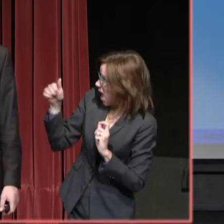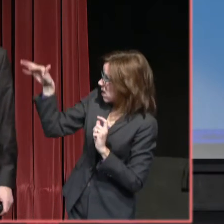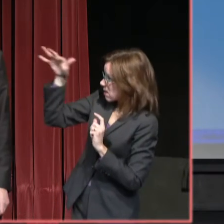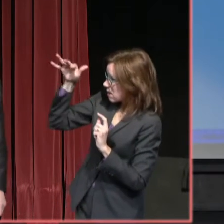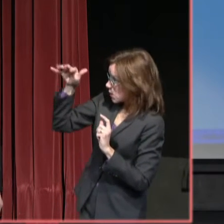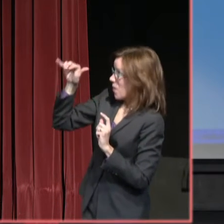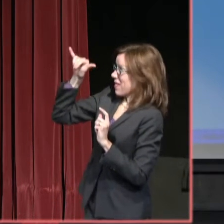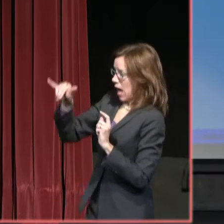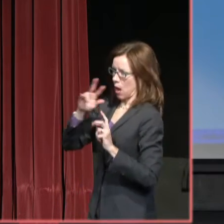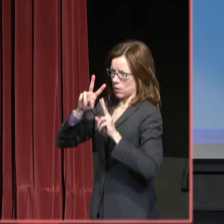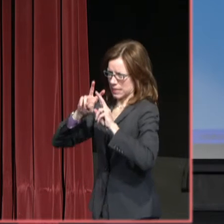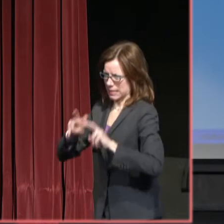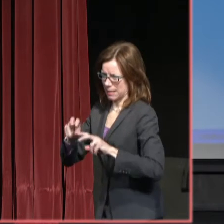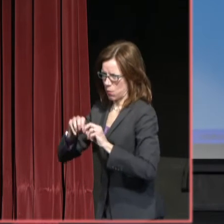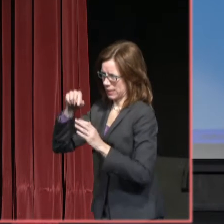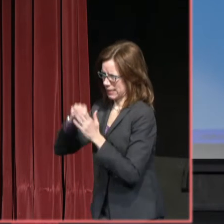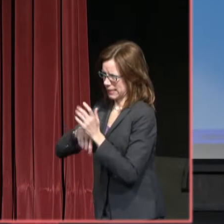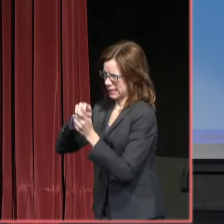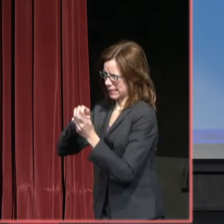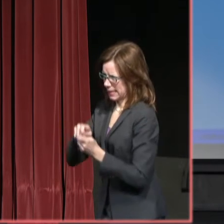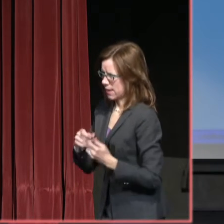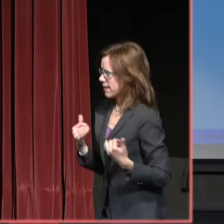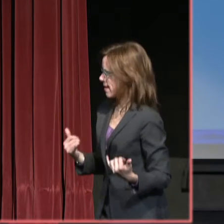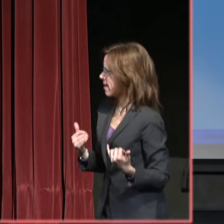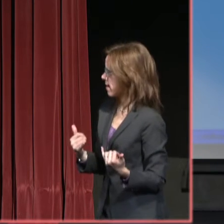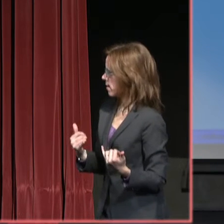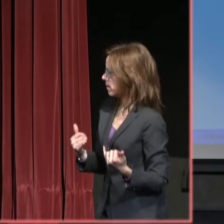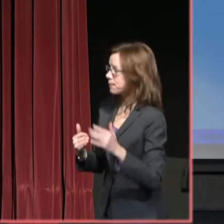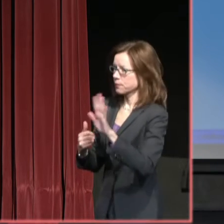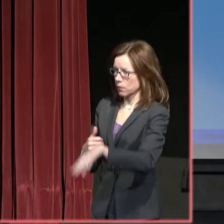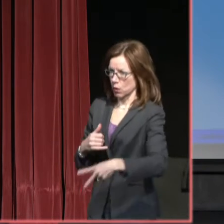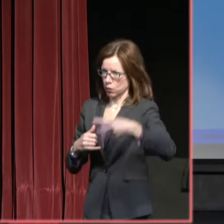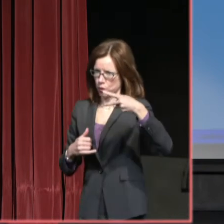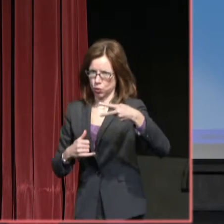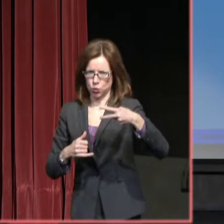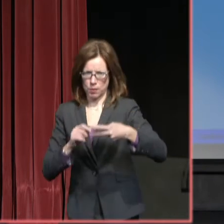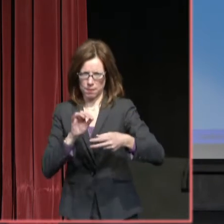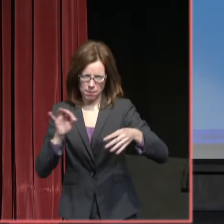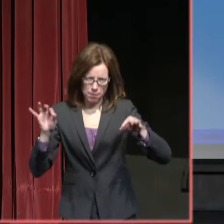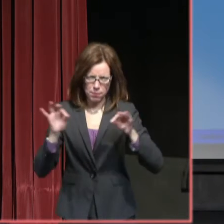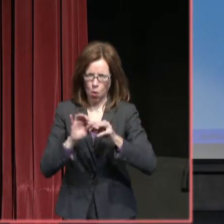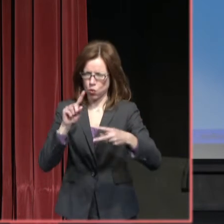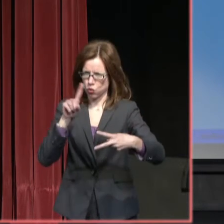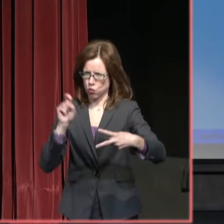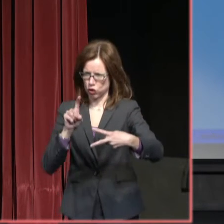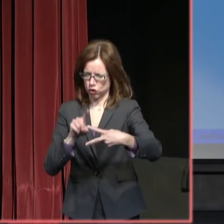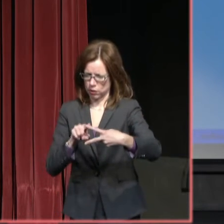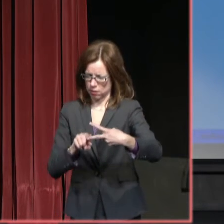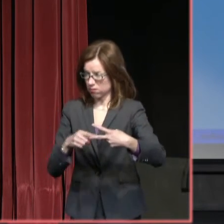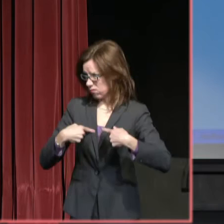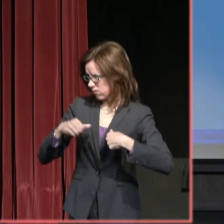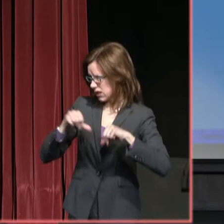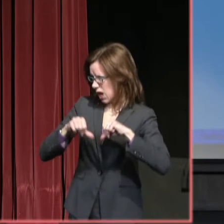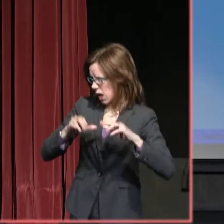That's what I'm going to talk about in more detail. So, two key questions that climate scientists ask themselves, first of all,